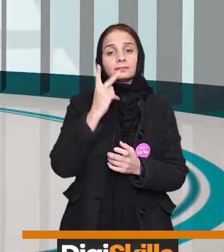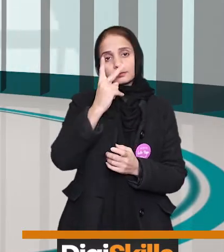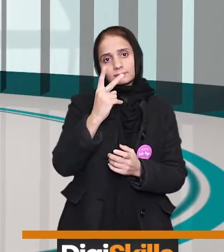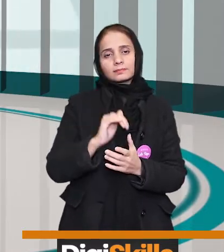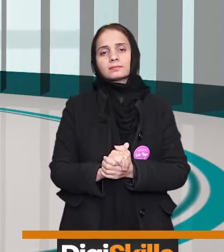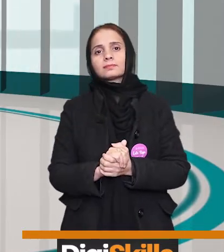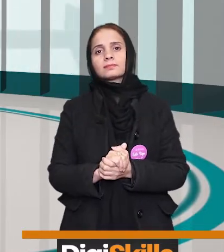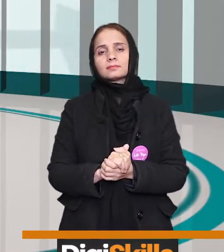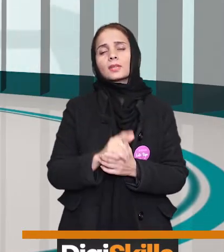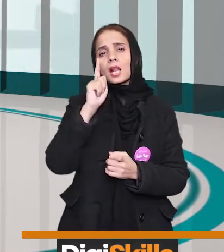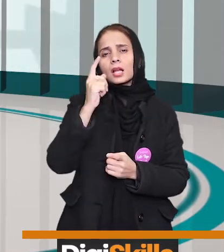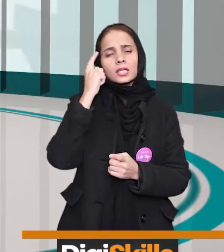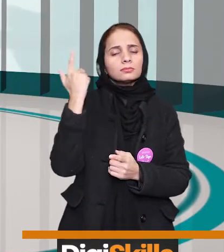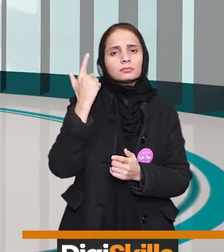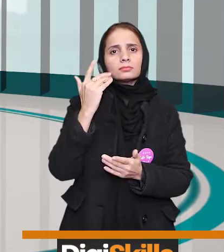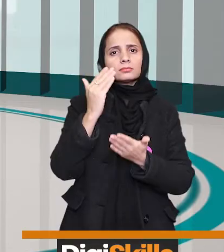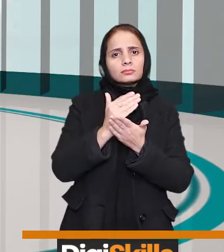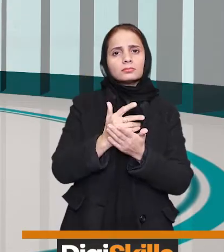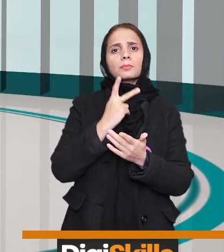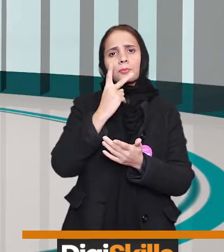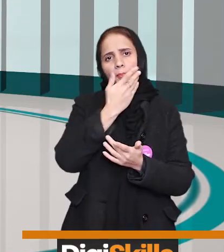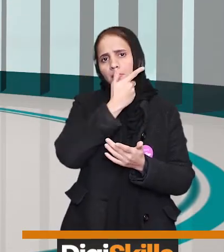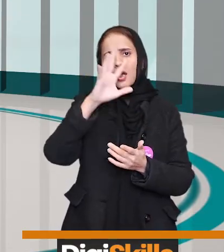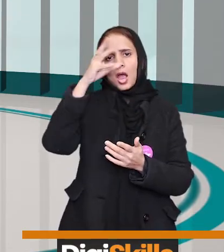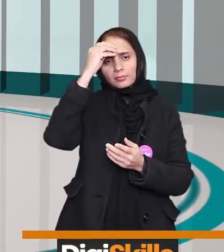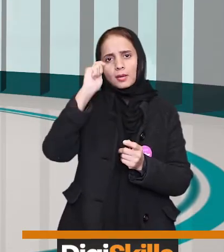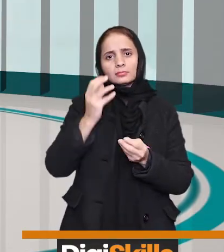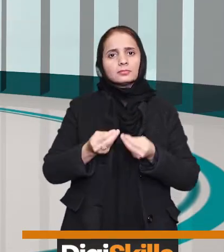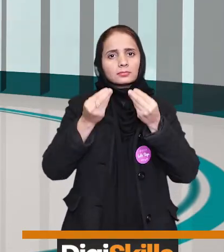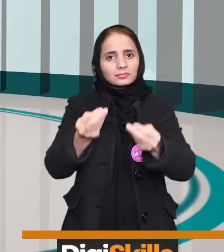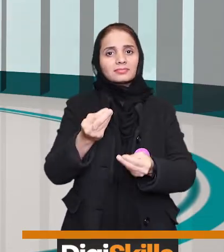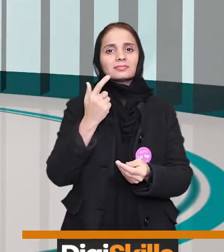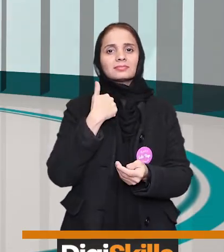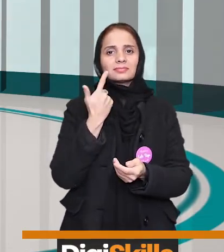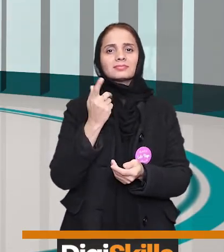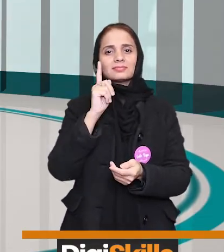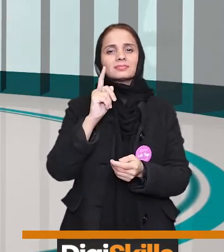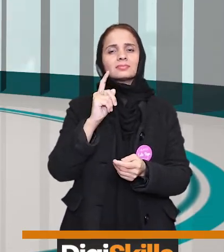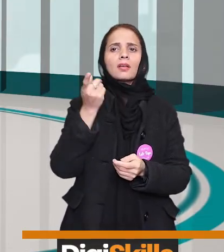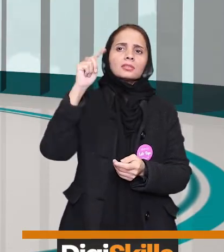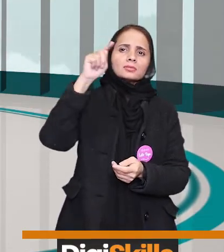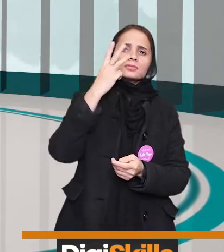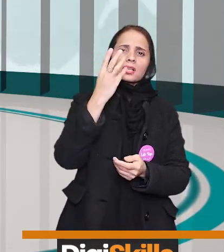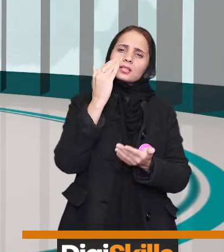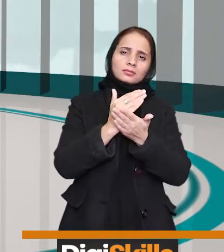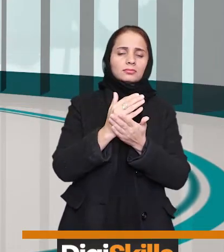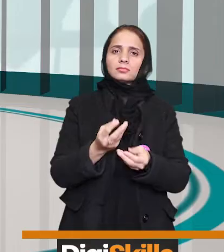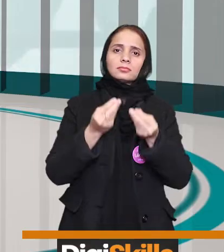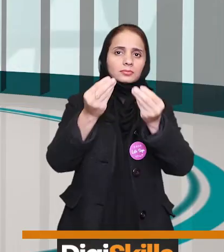If there is an employer and he wants that a project should be finished within 3 days,